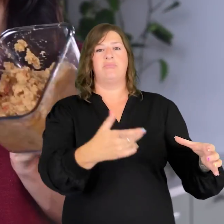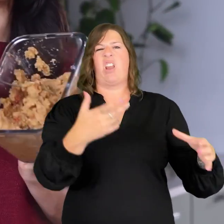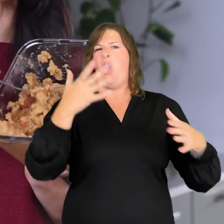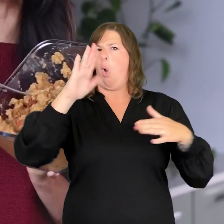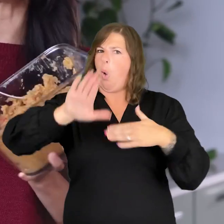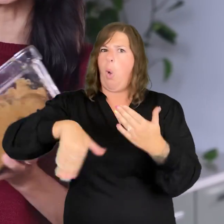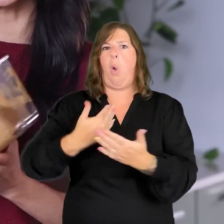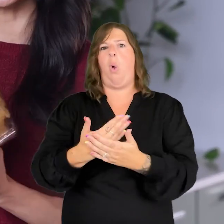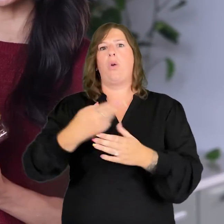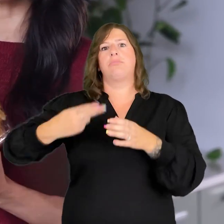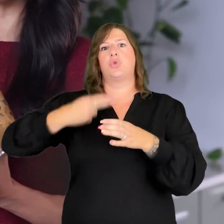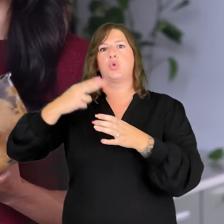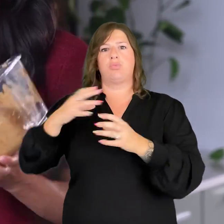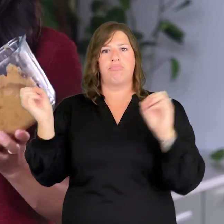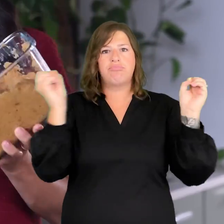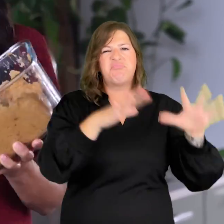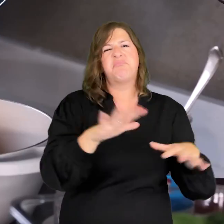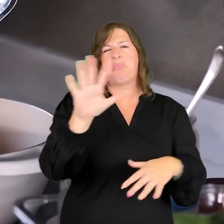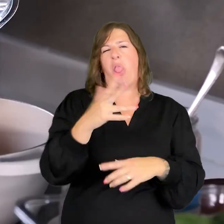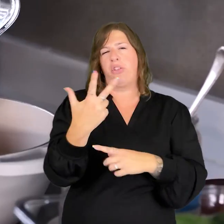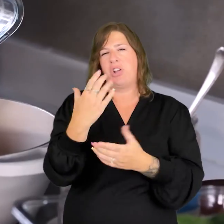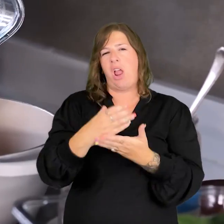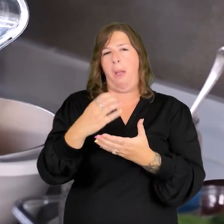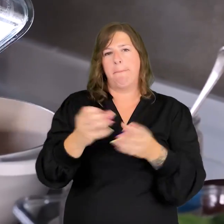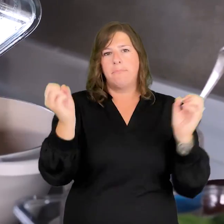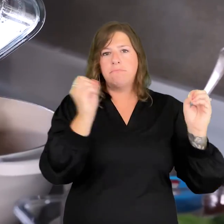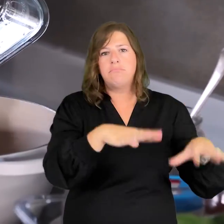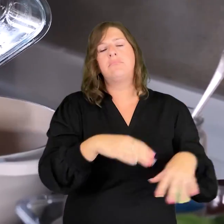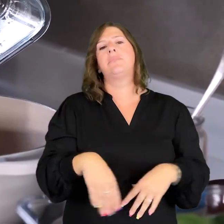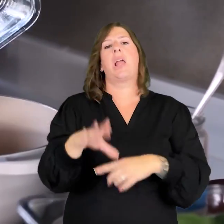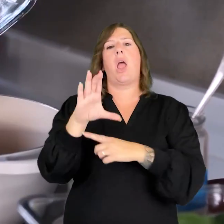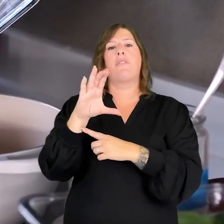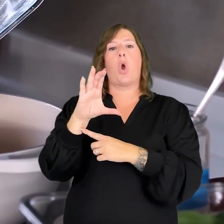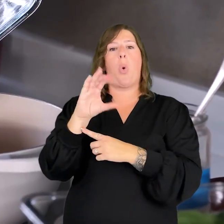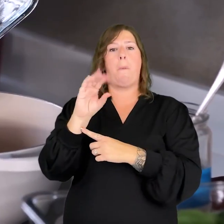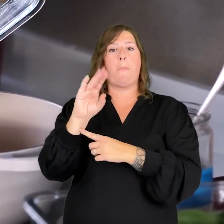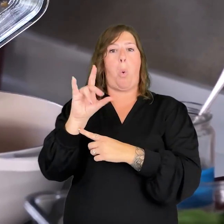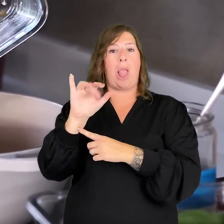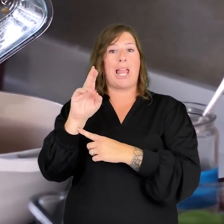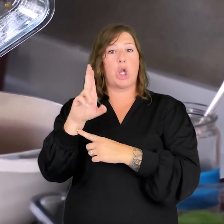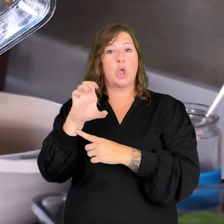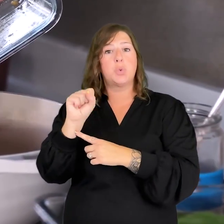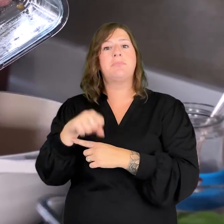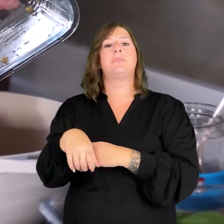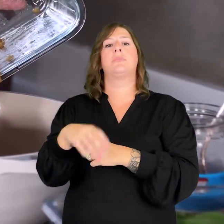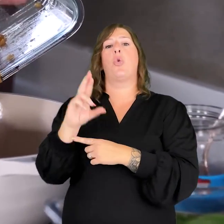lentil stew to a large pot, but if you've got more or less stew than that, it's all good. Just add whatever's left.